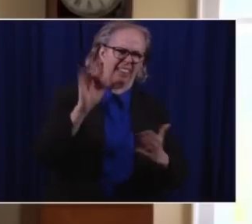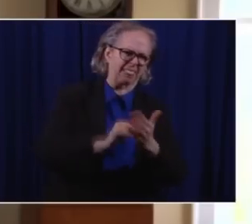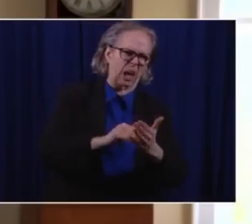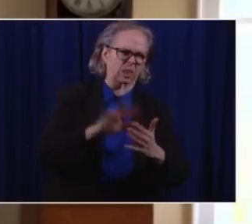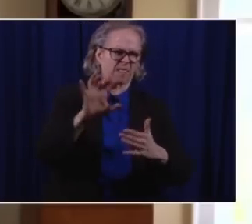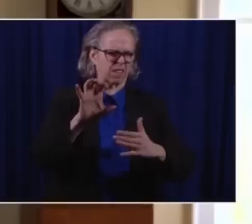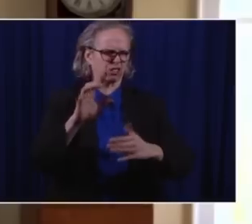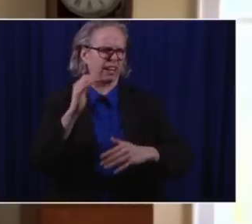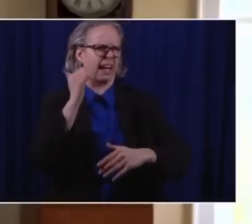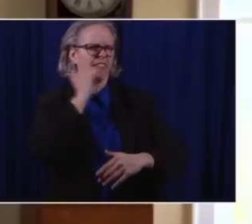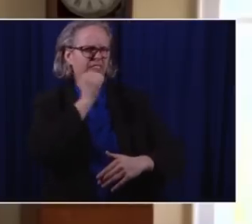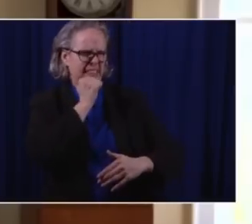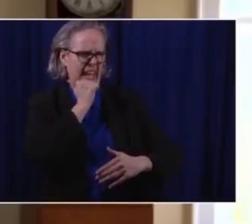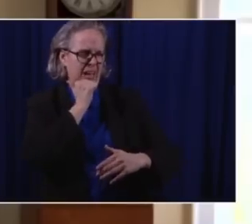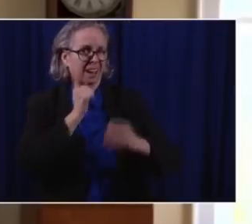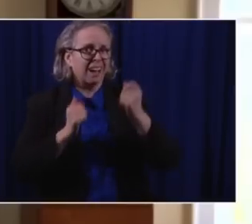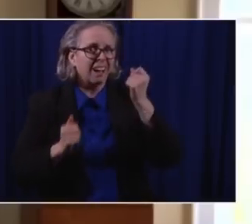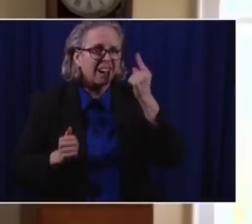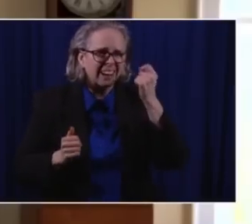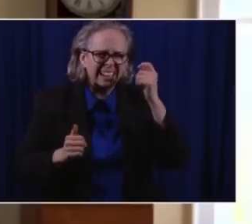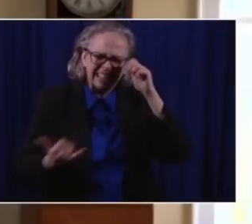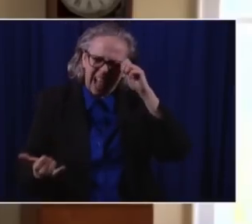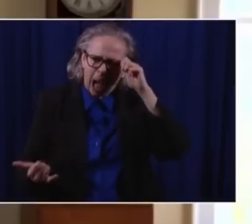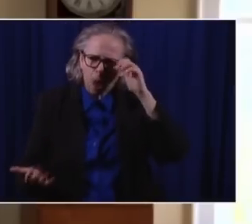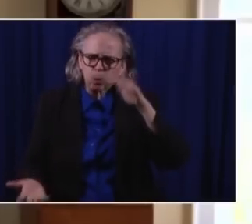you're not going know exactly what the number is. the number